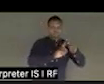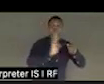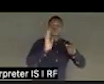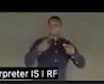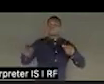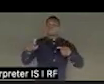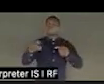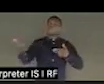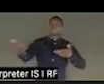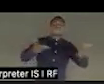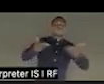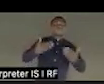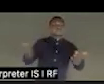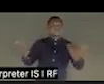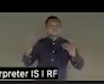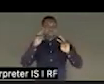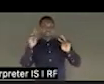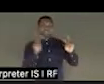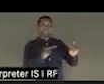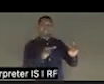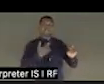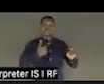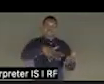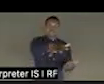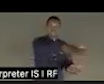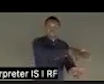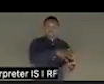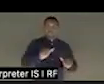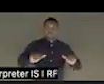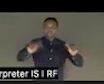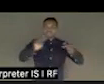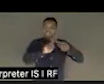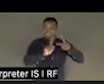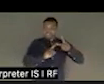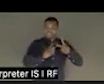We are also going to do a survey where we will ask end users with disabilities about